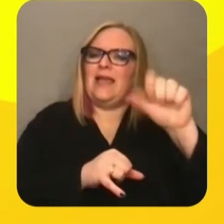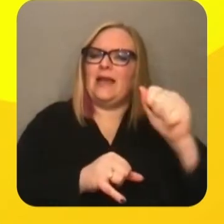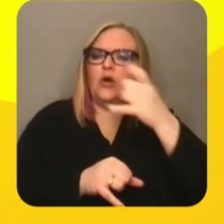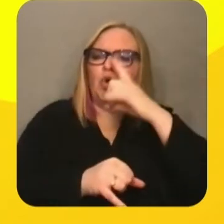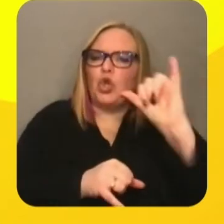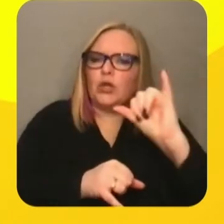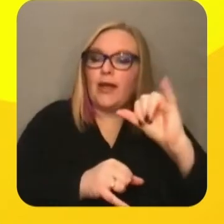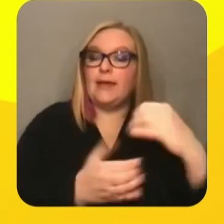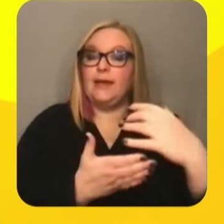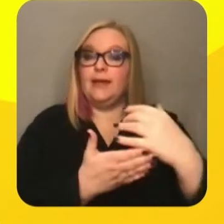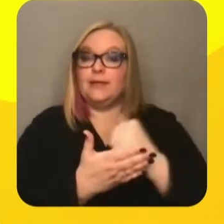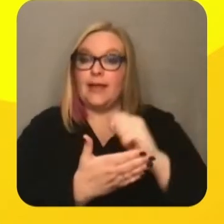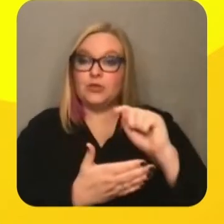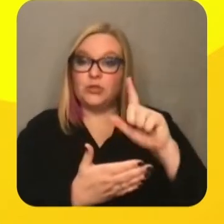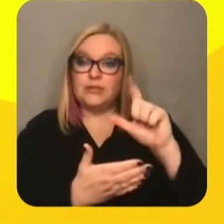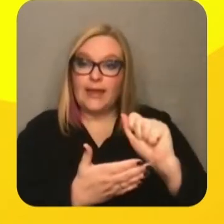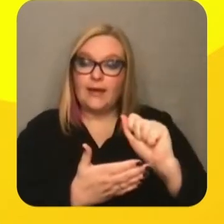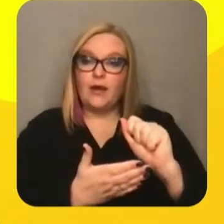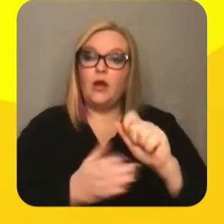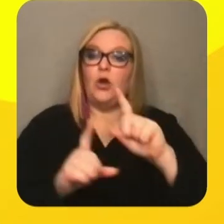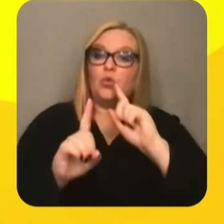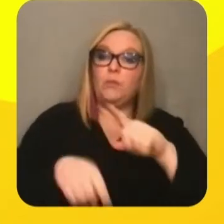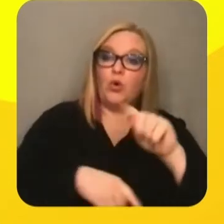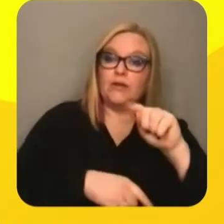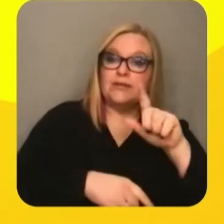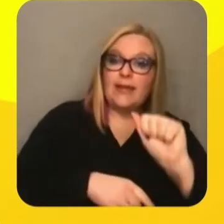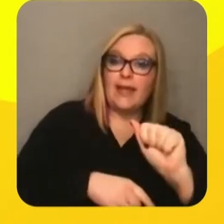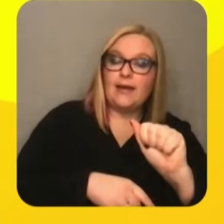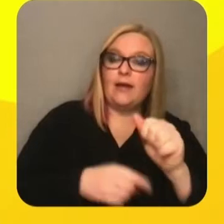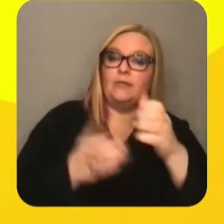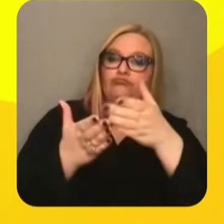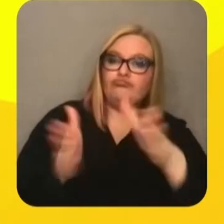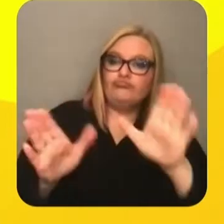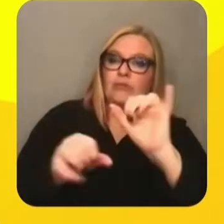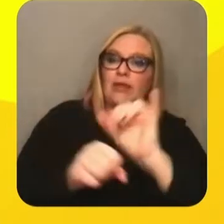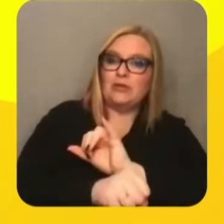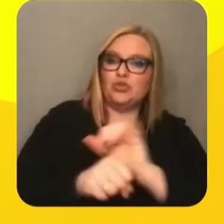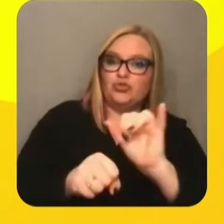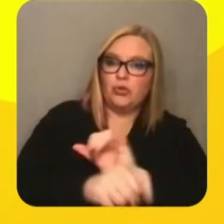the reporting of the data kind of broadly across the industry. I'll just ask a basic question there.